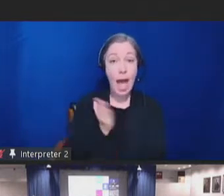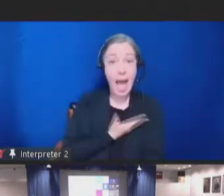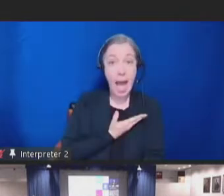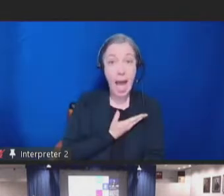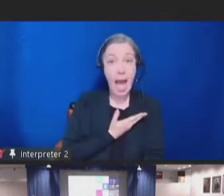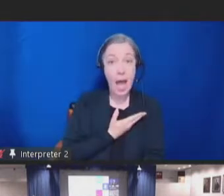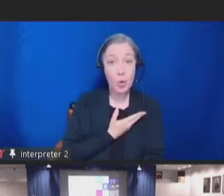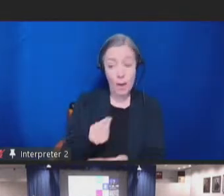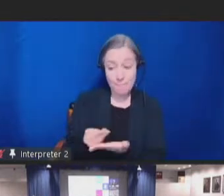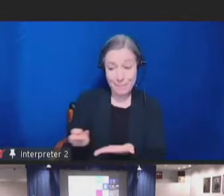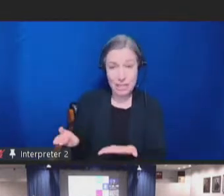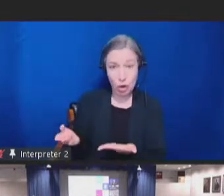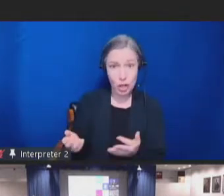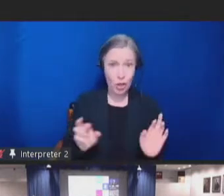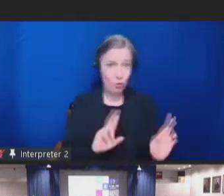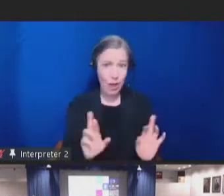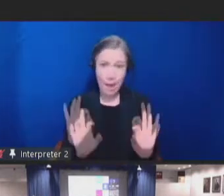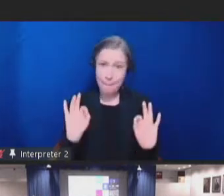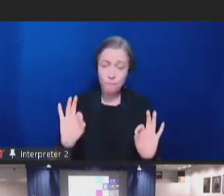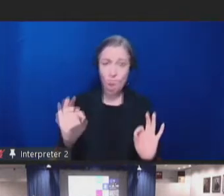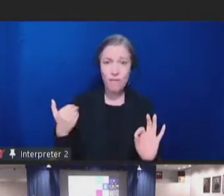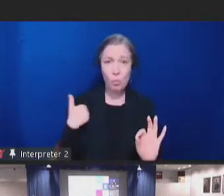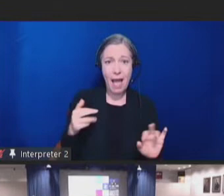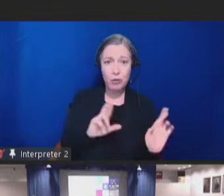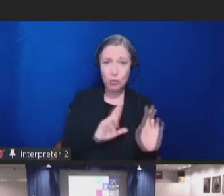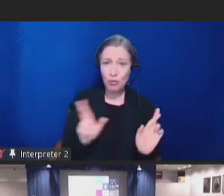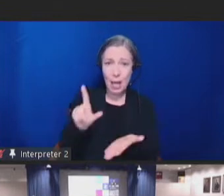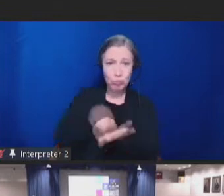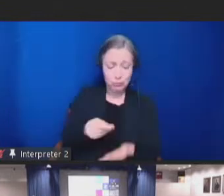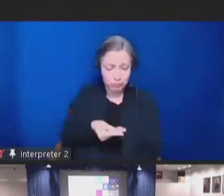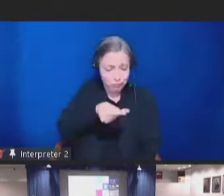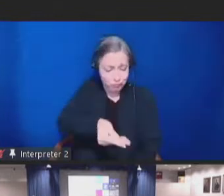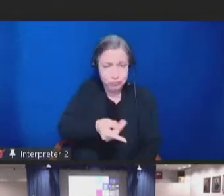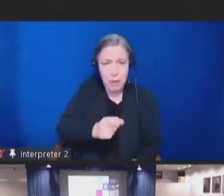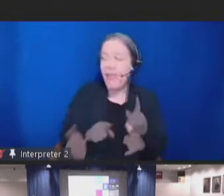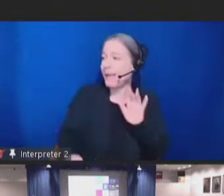which freed up funding from them -- for them, right, to use on other priority activities.